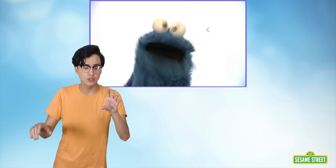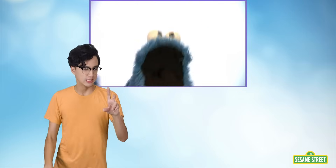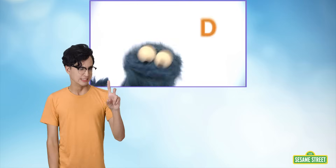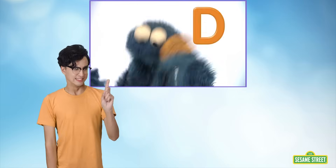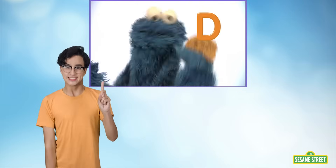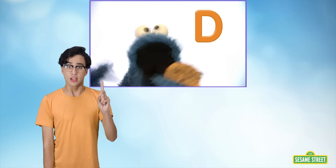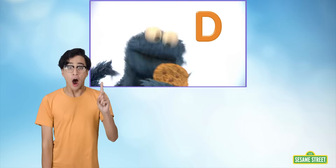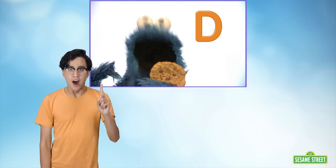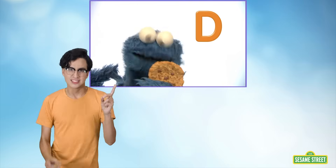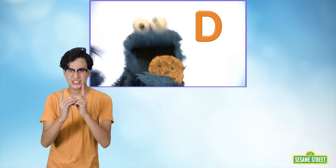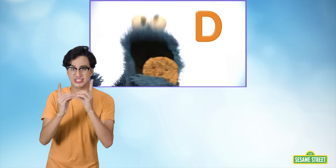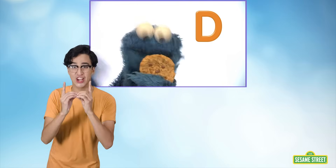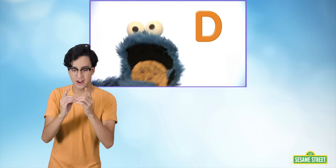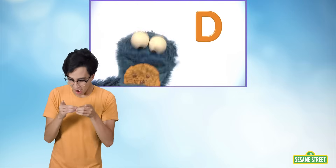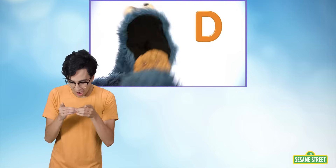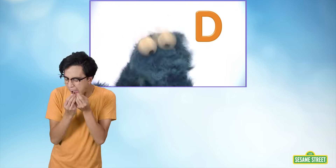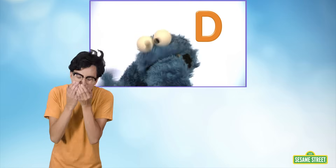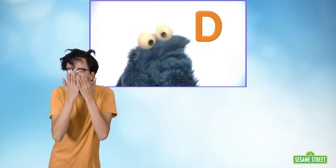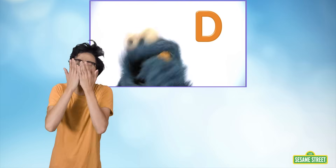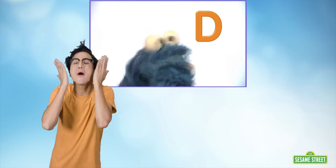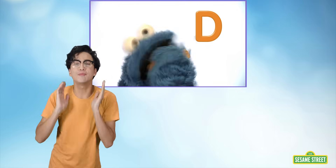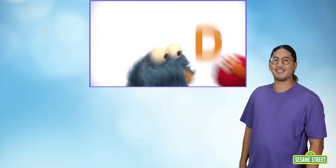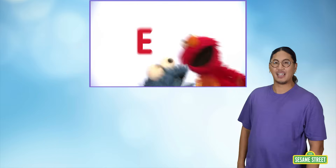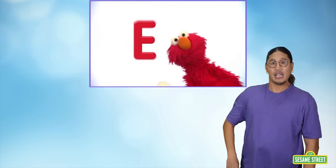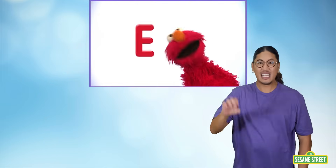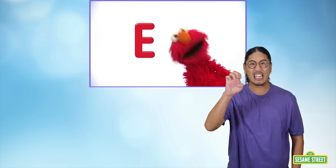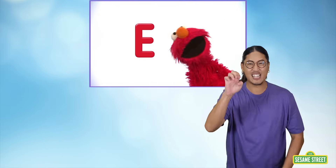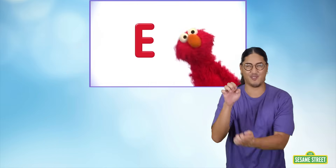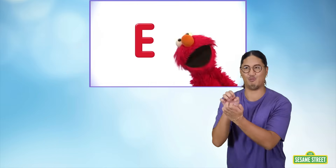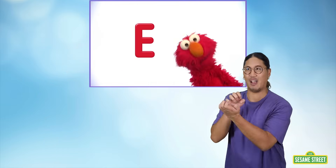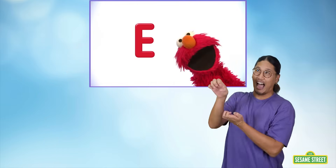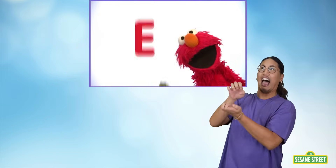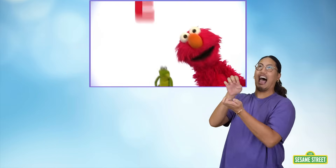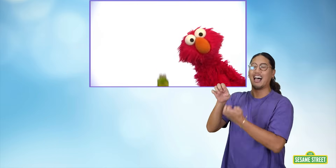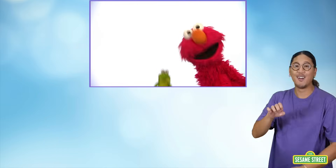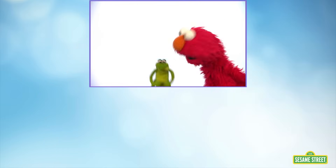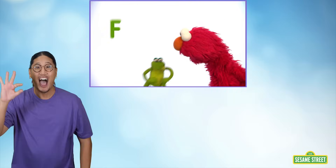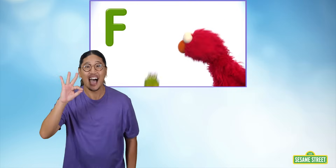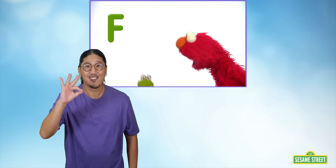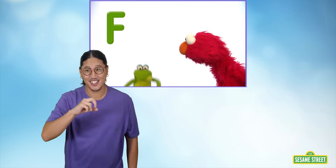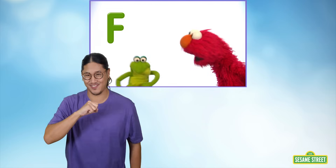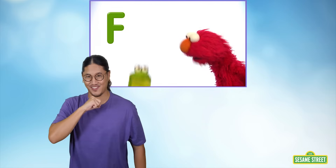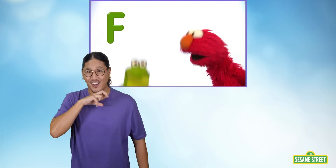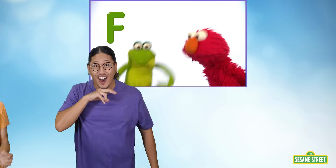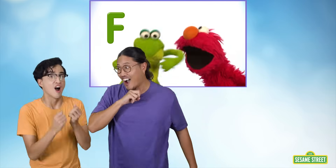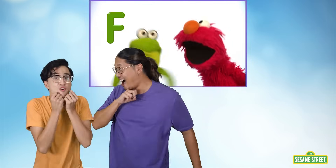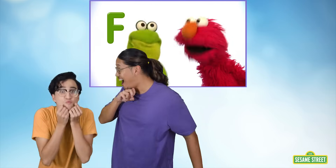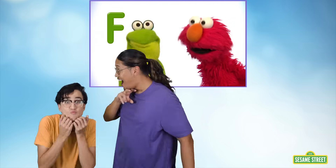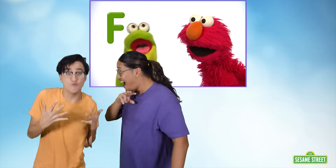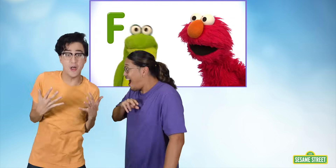D for dessert. Om nom nom. [SINGING] E is for Elmo. F is for frog. Ribbit.